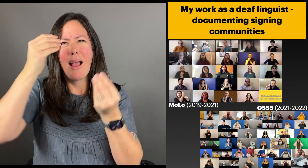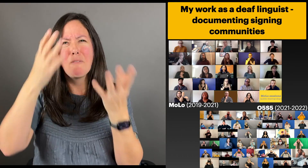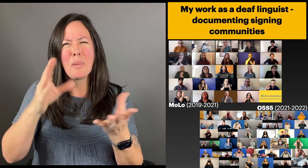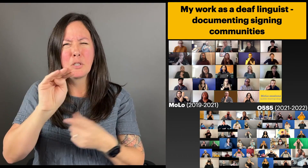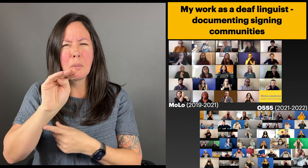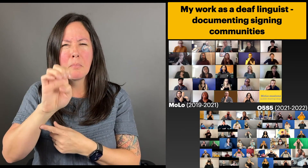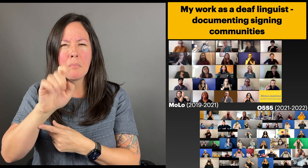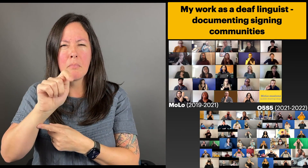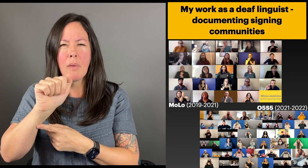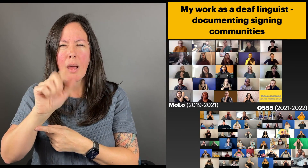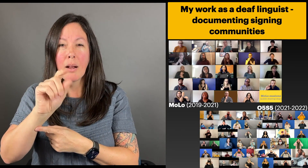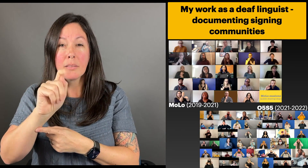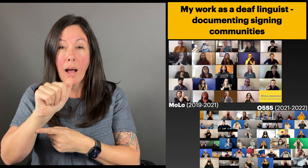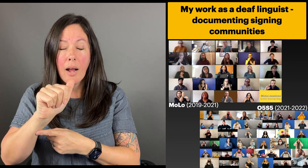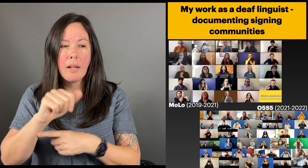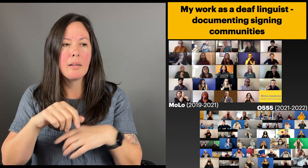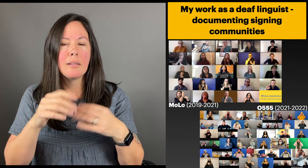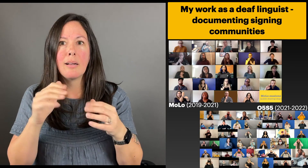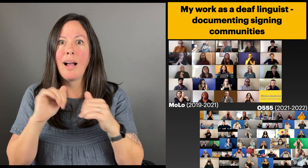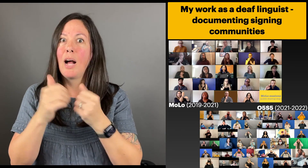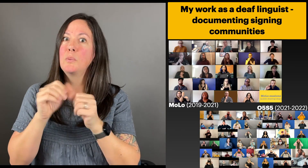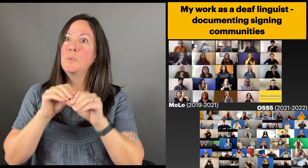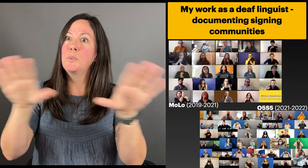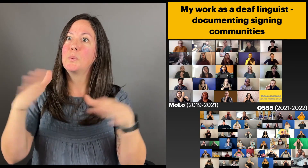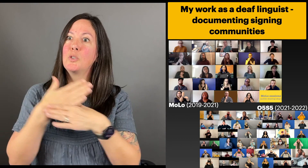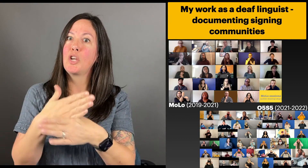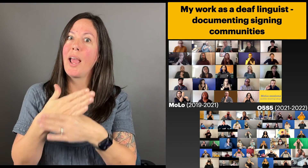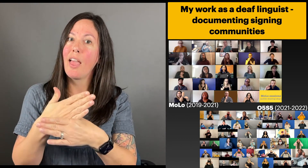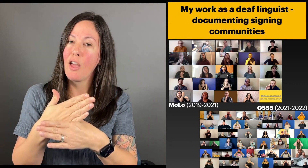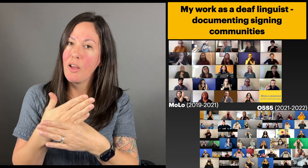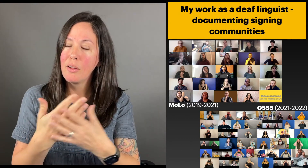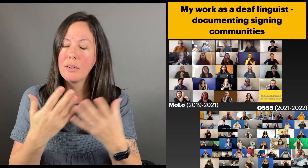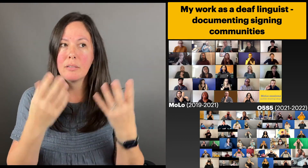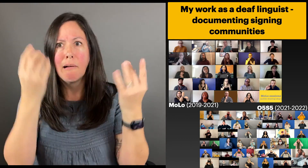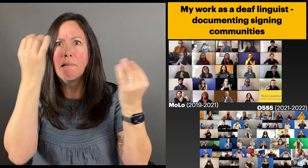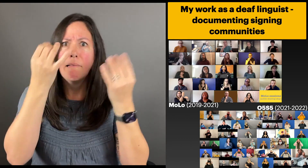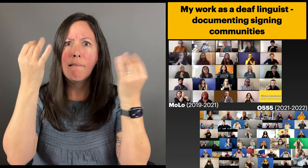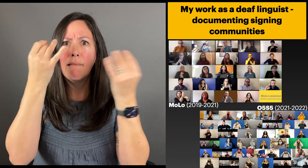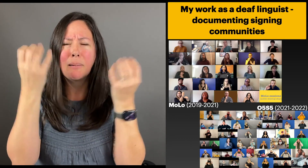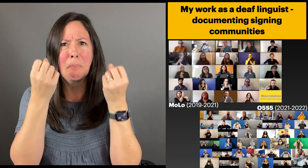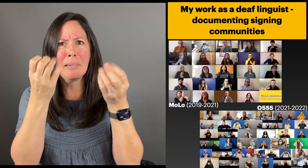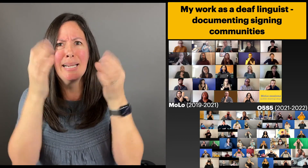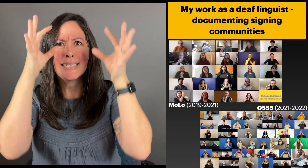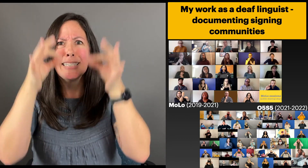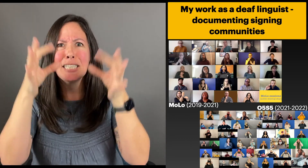involves tagging them it involves um adding information metadata to the